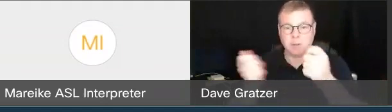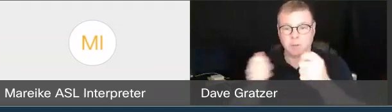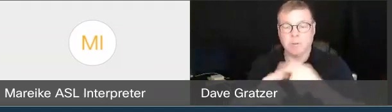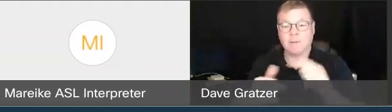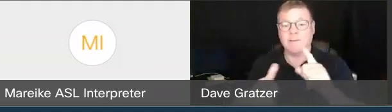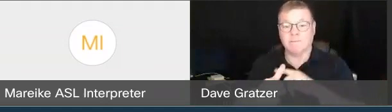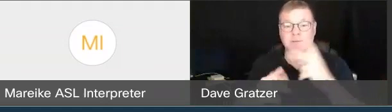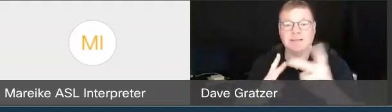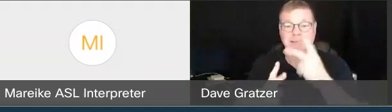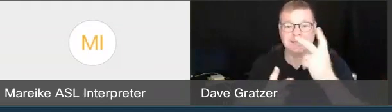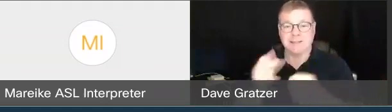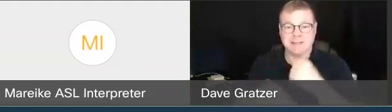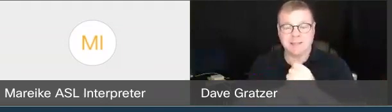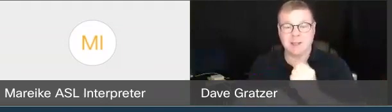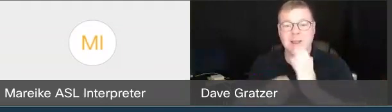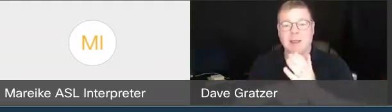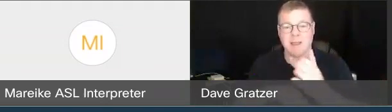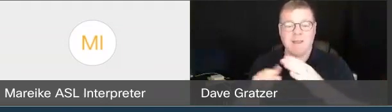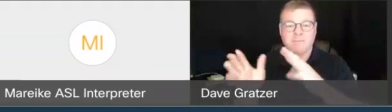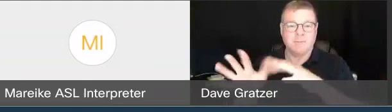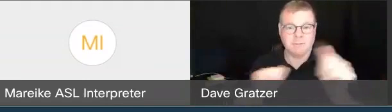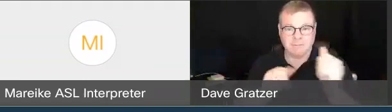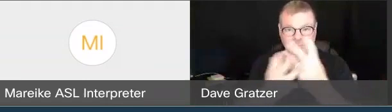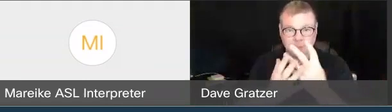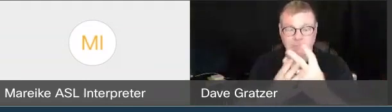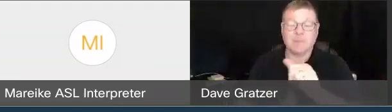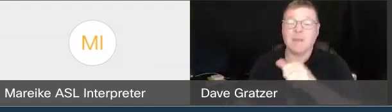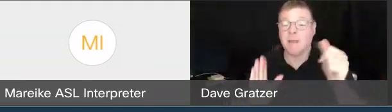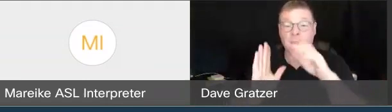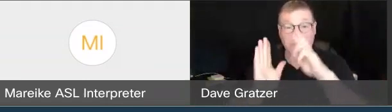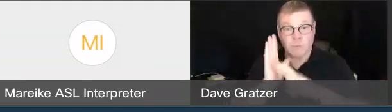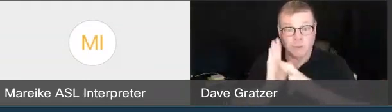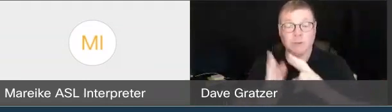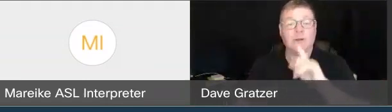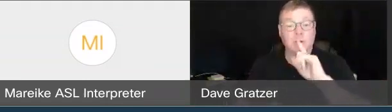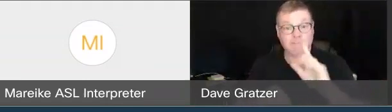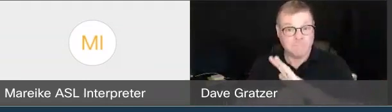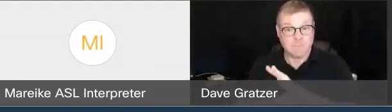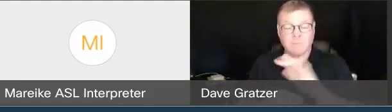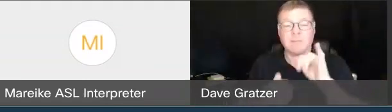second years following release. Other research has confirmed this pattern among participants of FACT